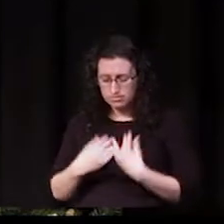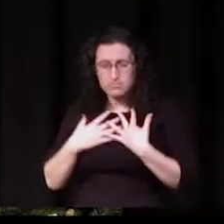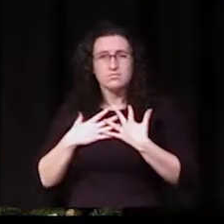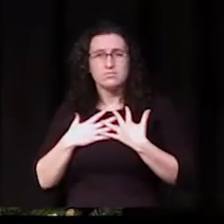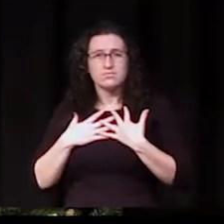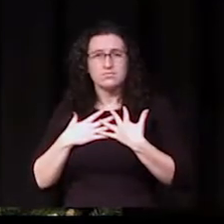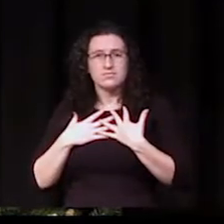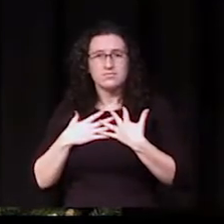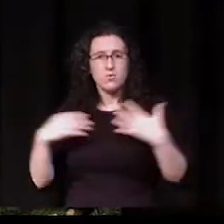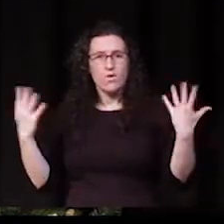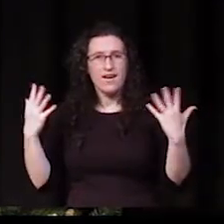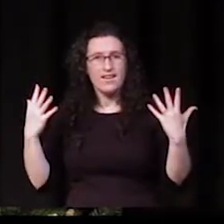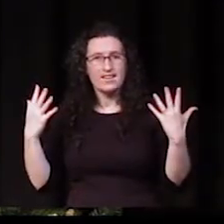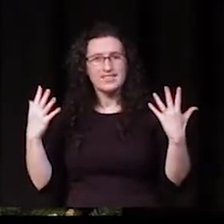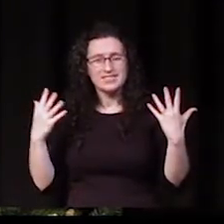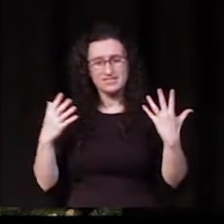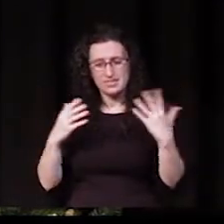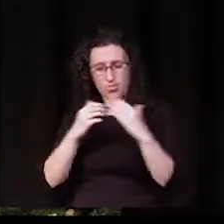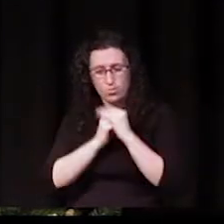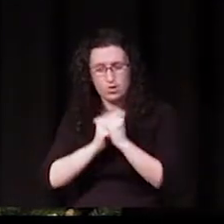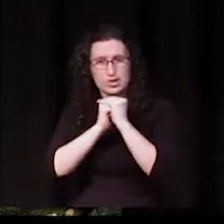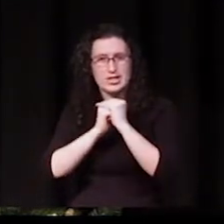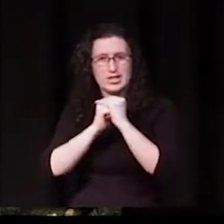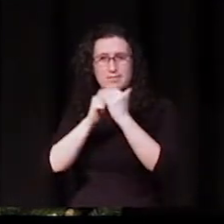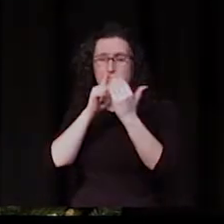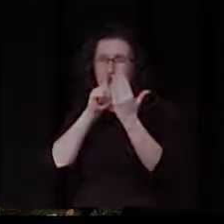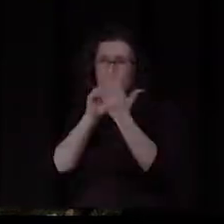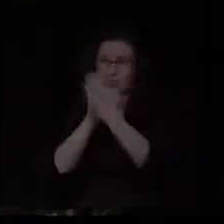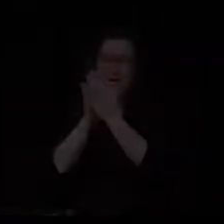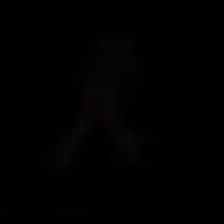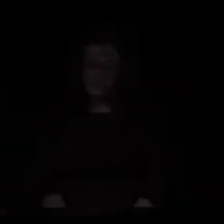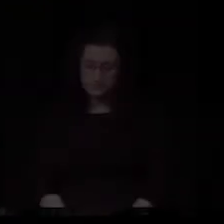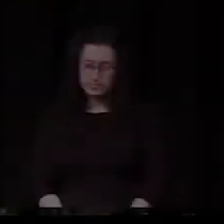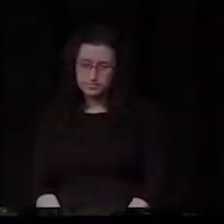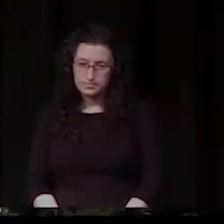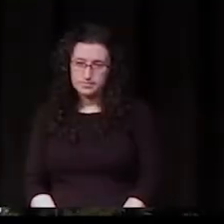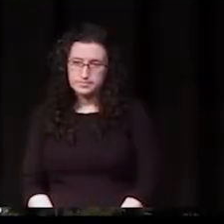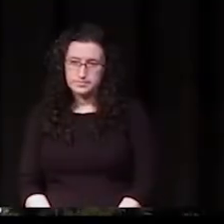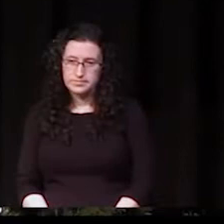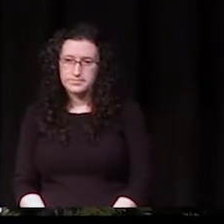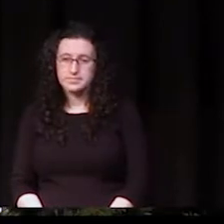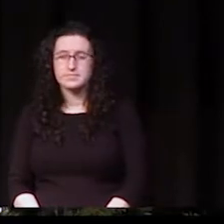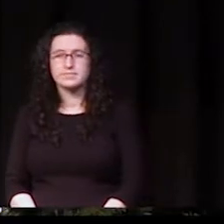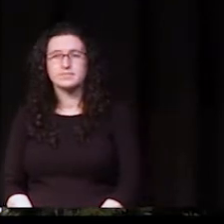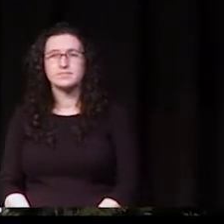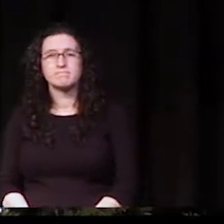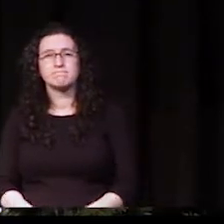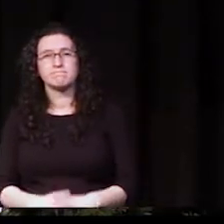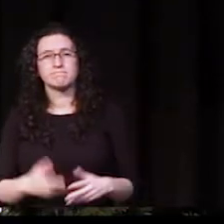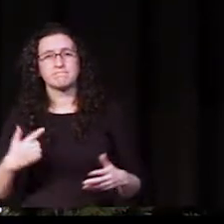It is worship, it is praise, it is adoration. As we're worshiping together this morning